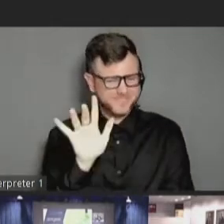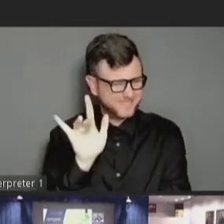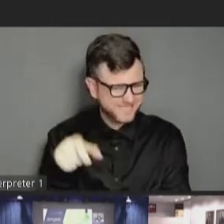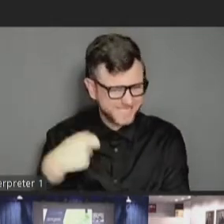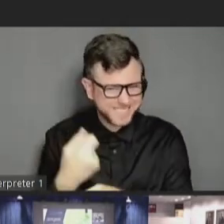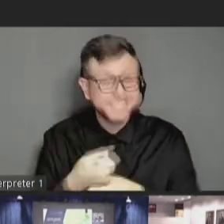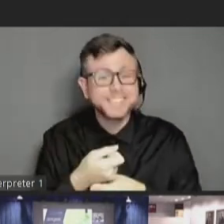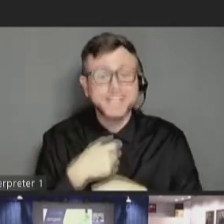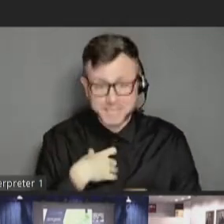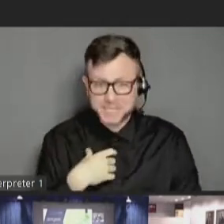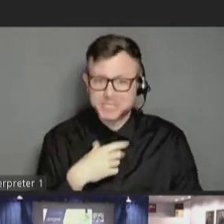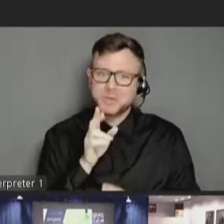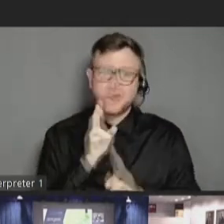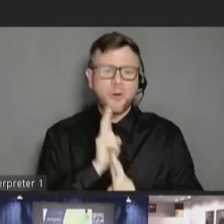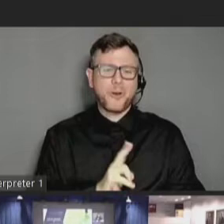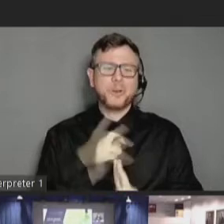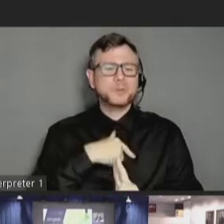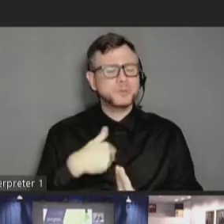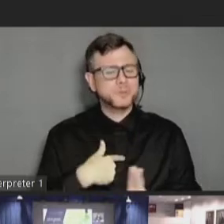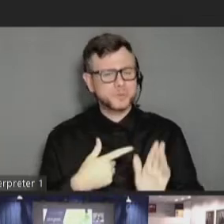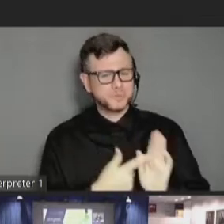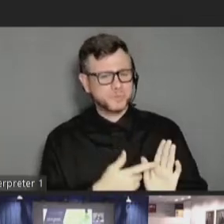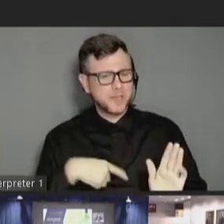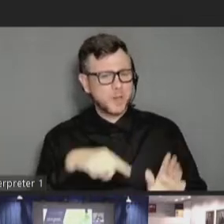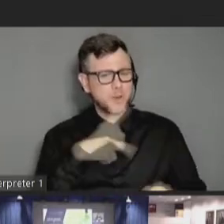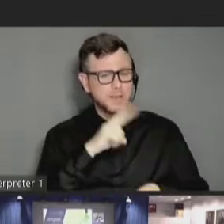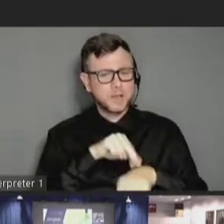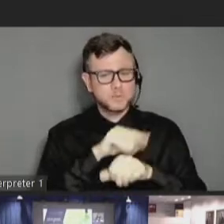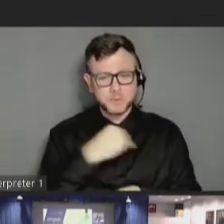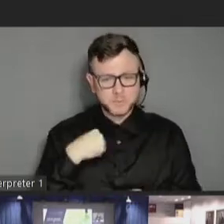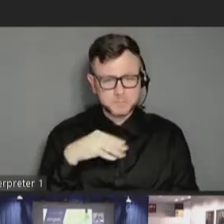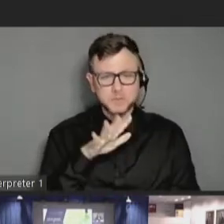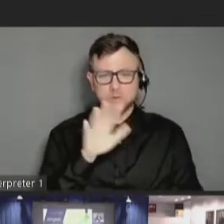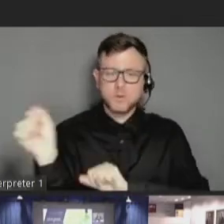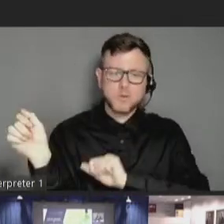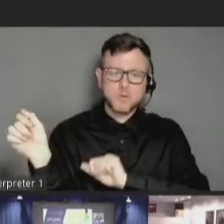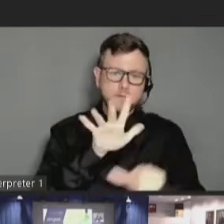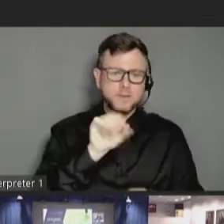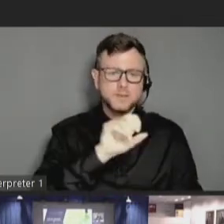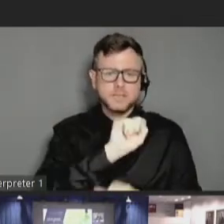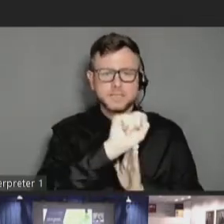And it's an honor to represent our national membership in all 50 states of promotores,